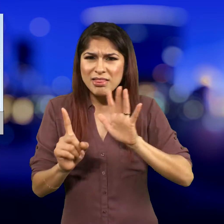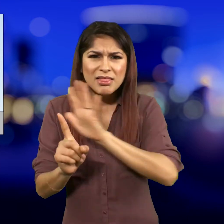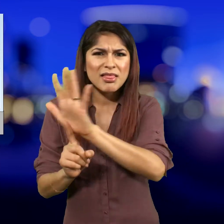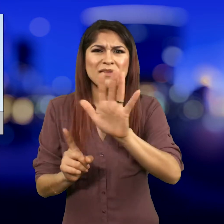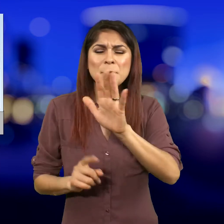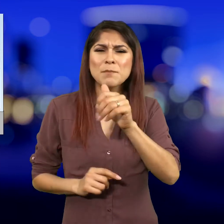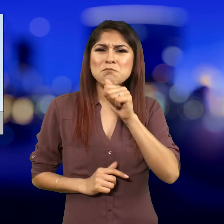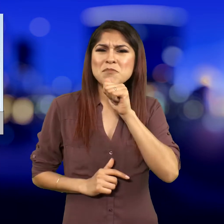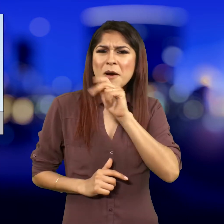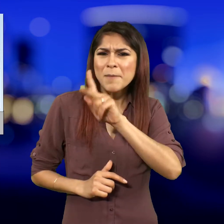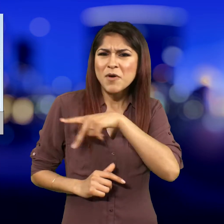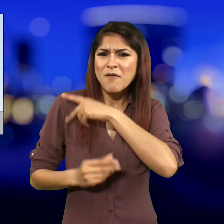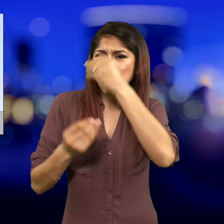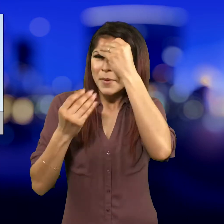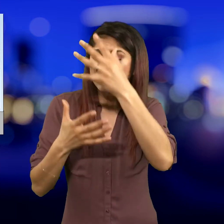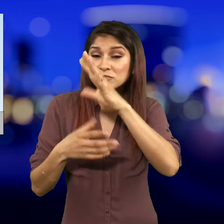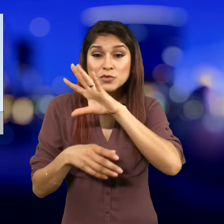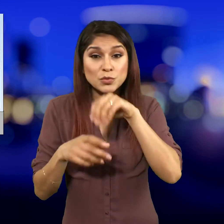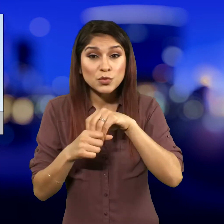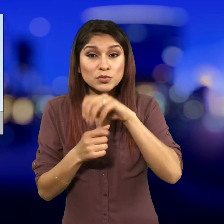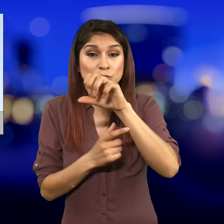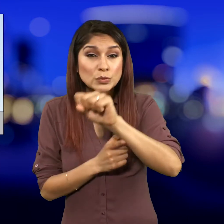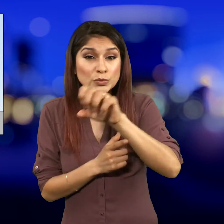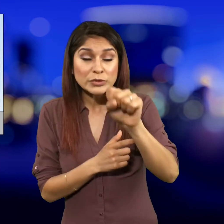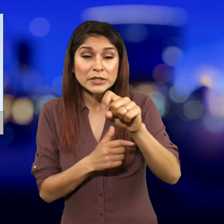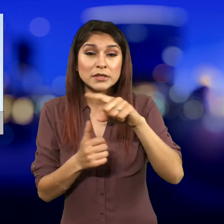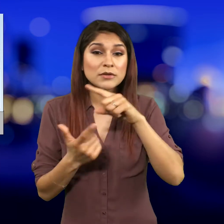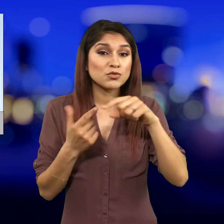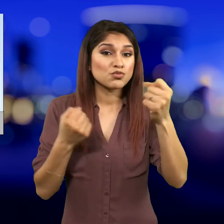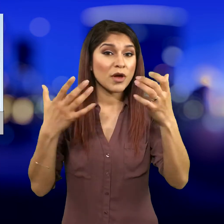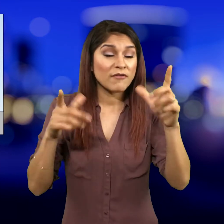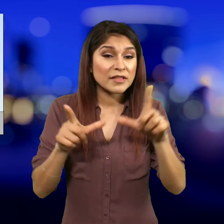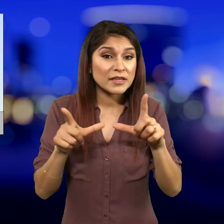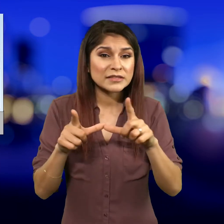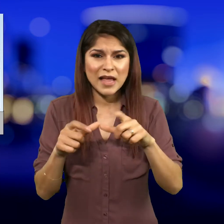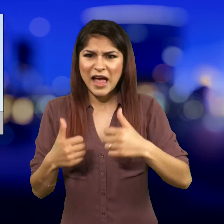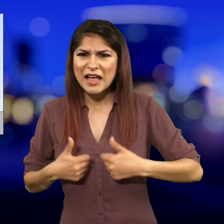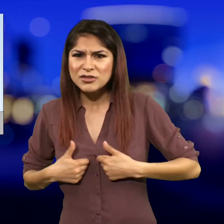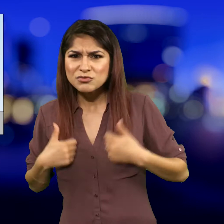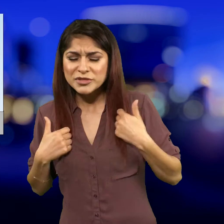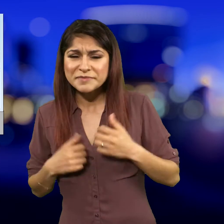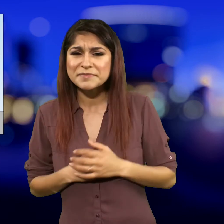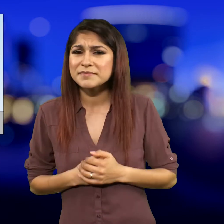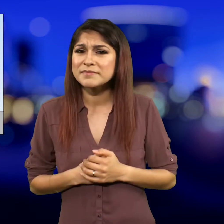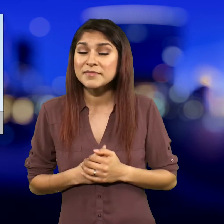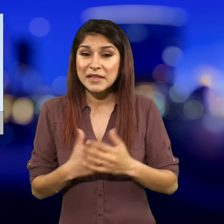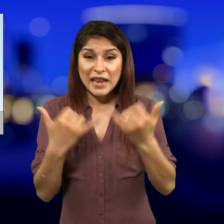That included Social Security numbers, driver's license numbers and addresses.